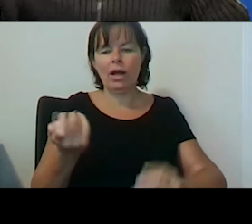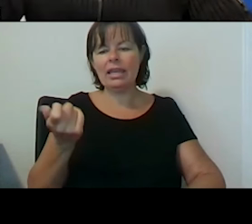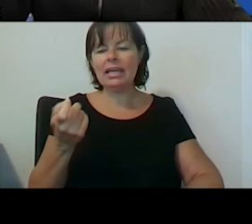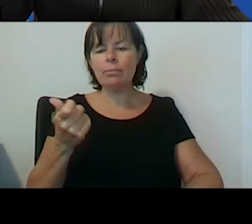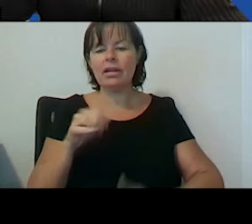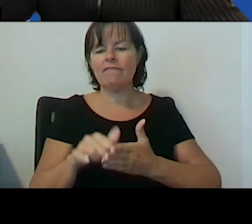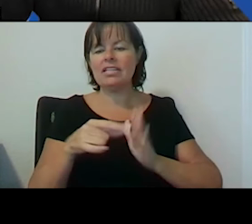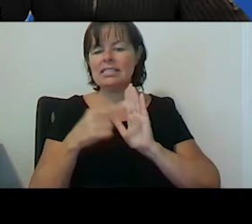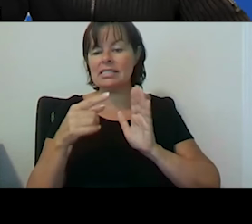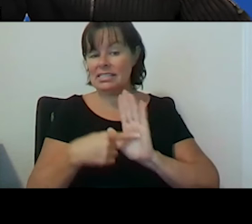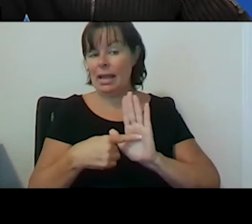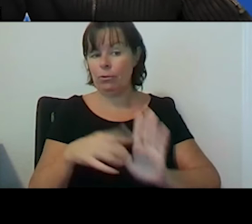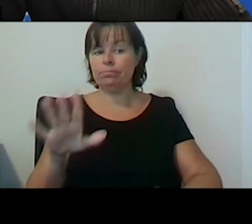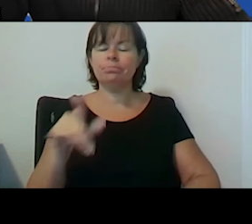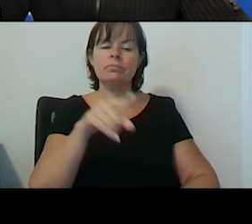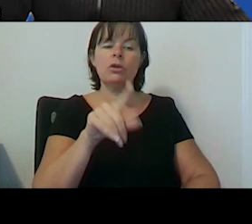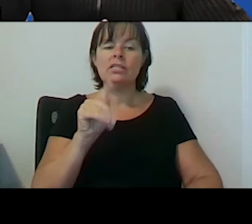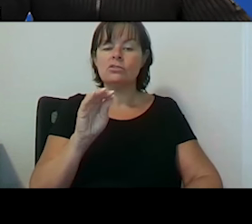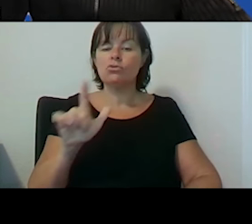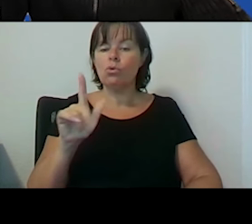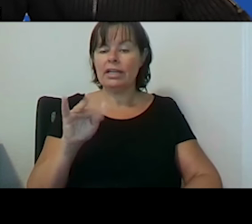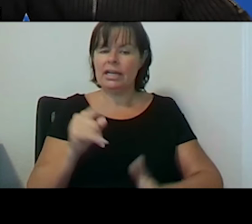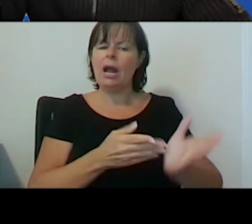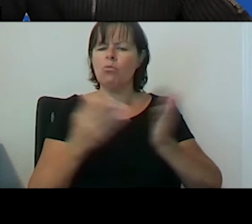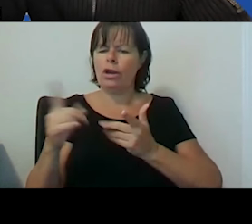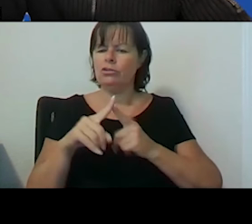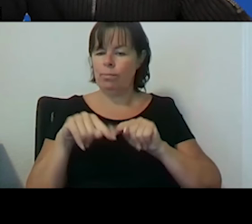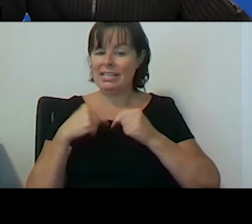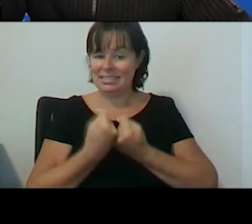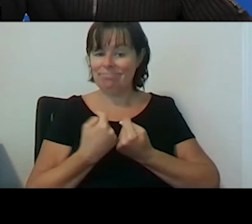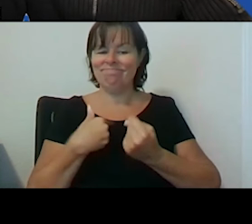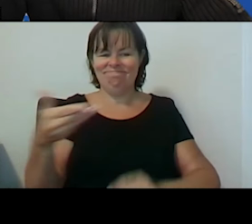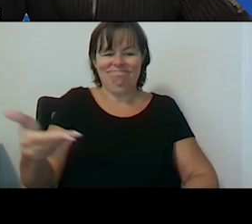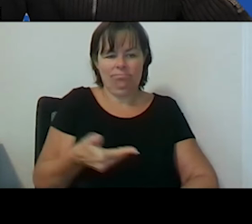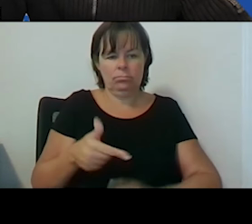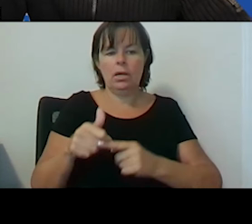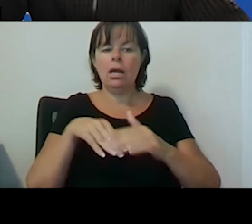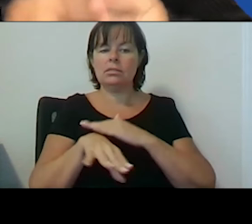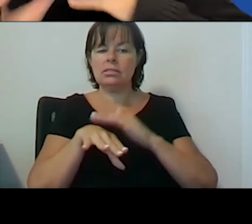so I I brought this toolkit to the team and I I I invited a accessibility sme and I said let what